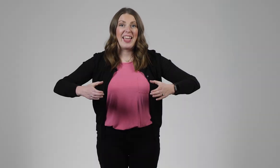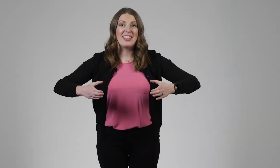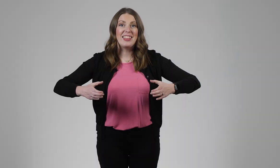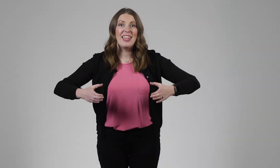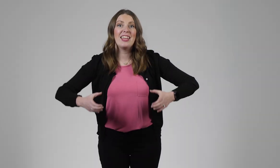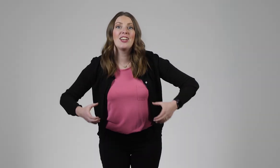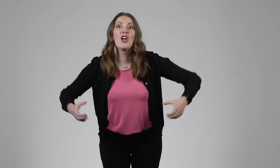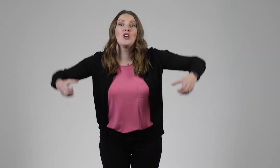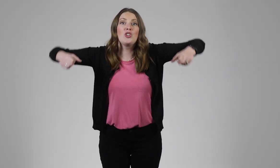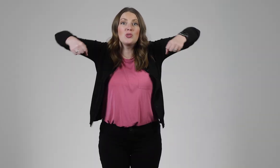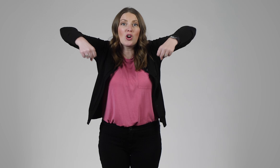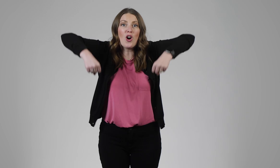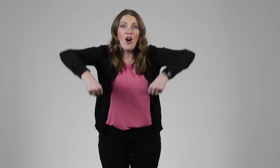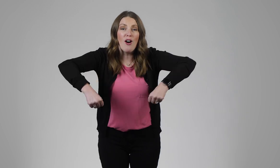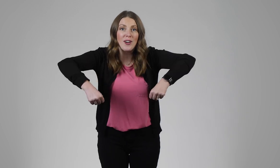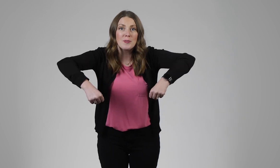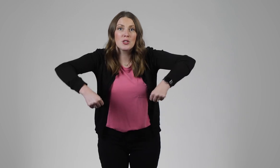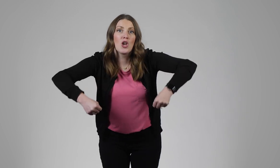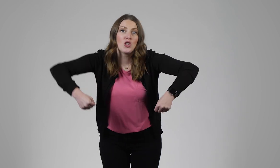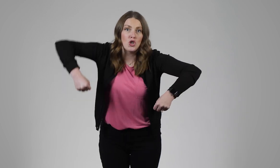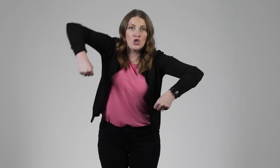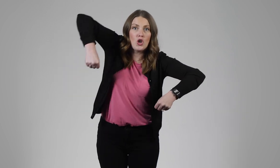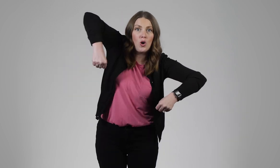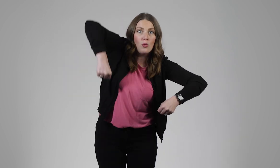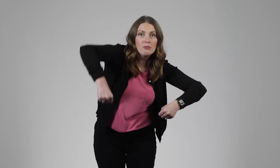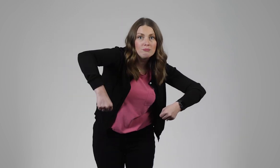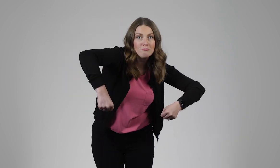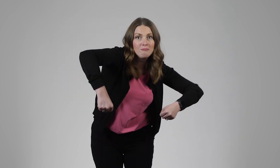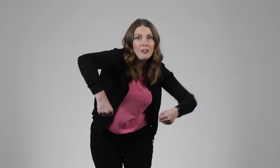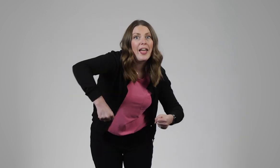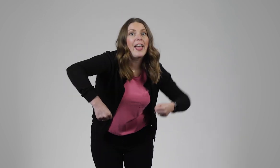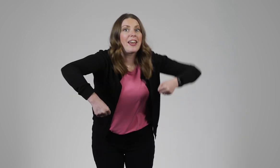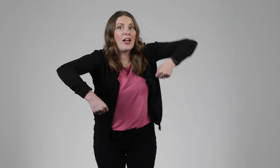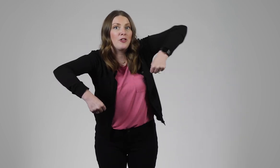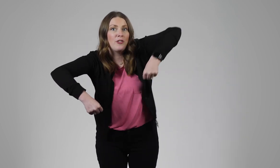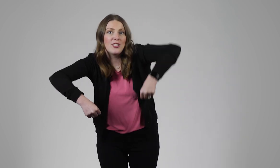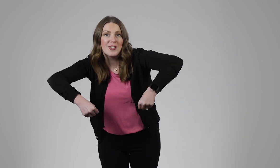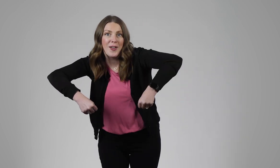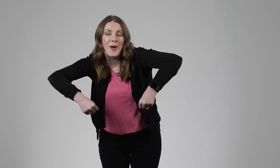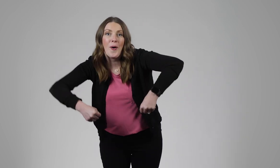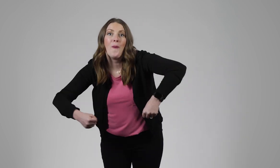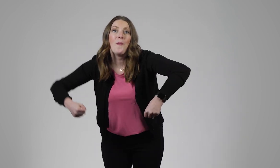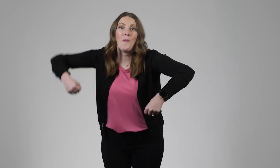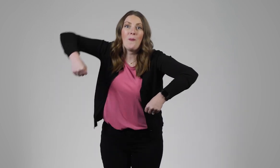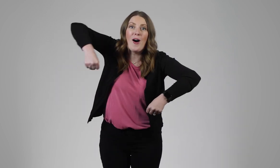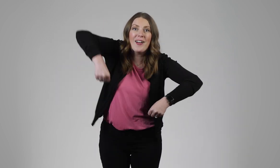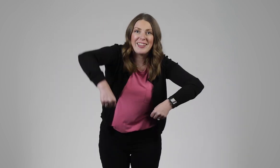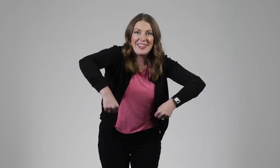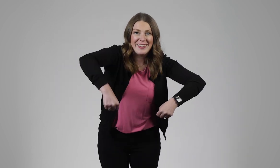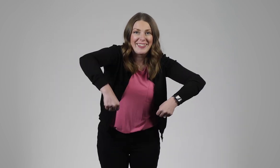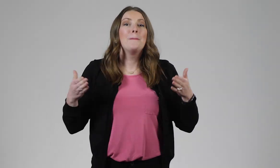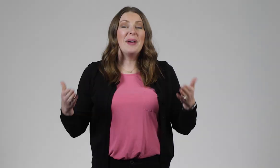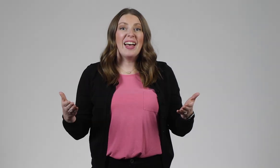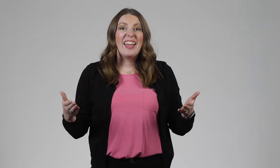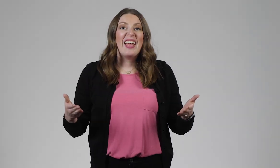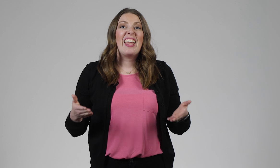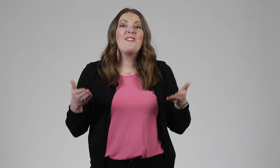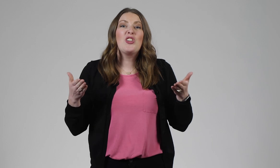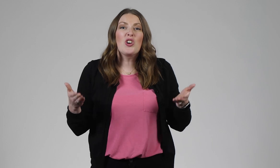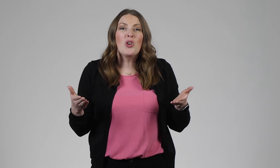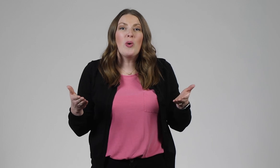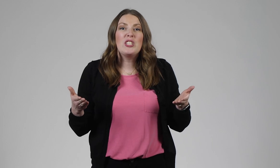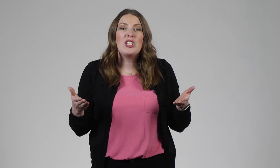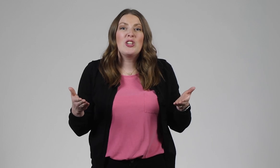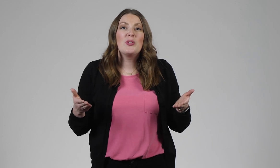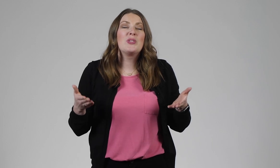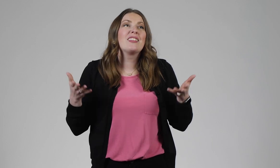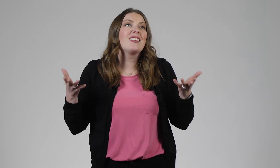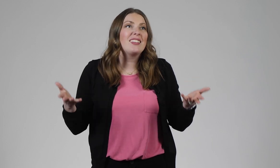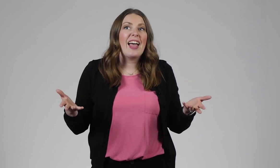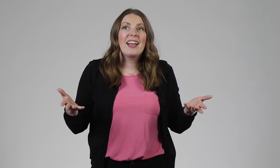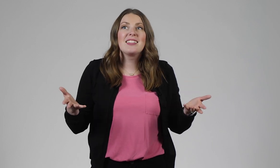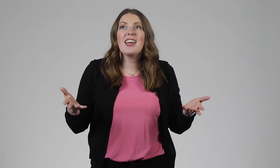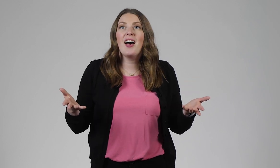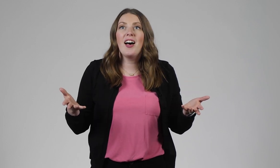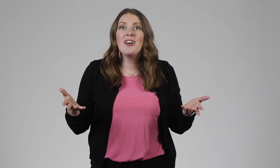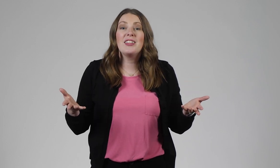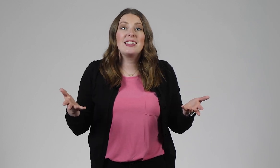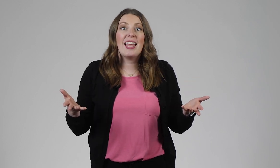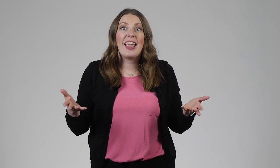and then use our arms to show an elephant walking, but if you're going to use the legs of say